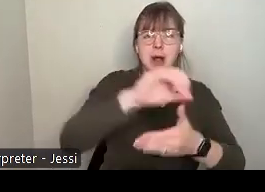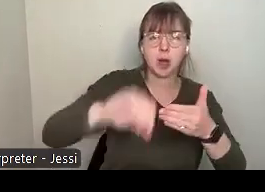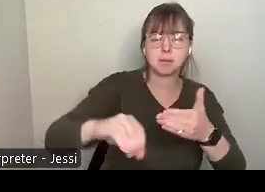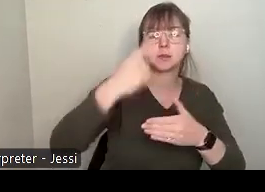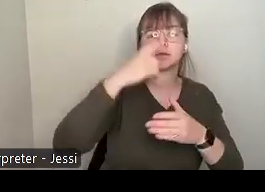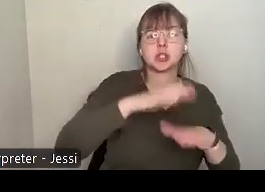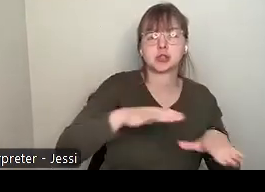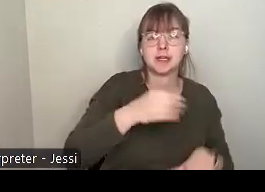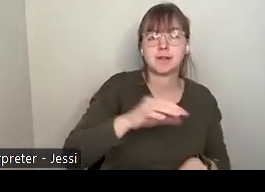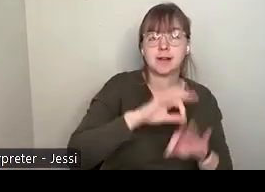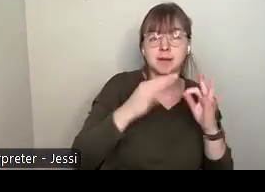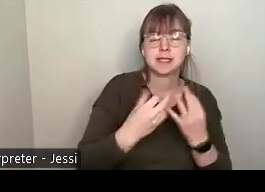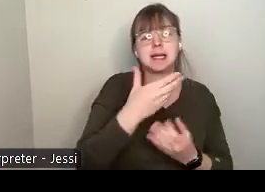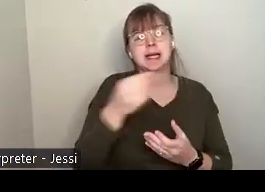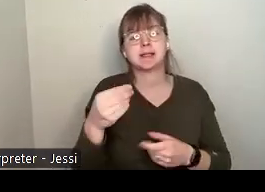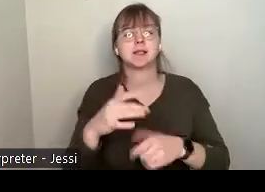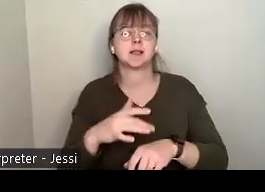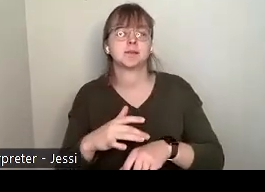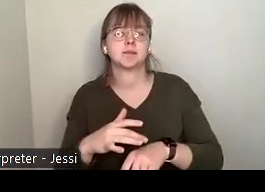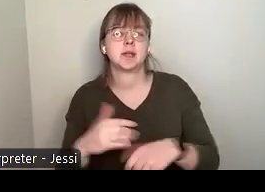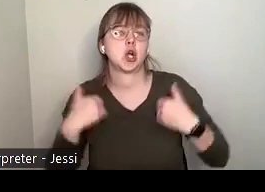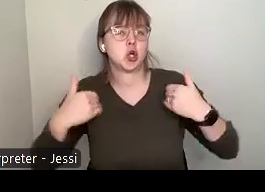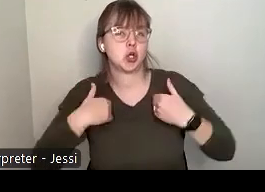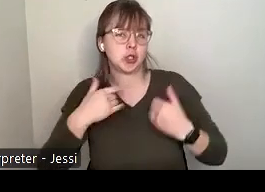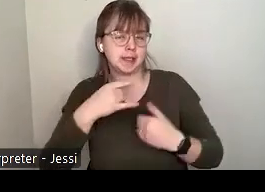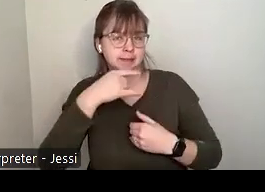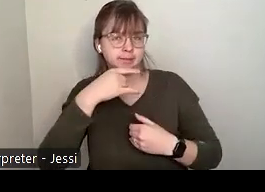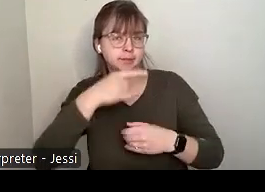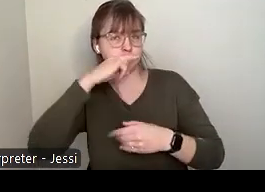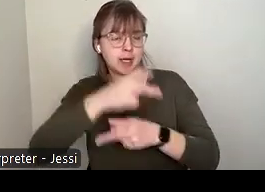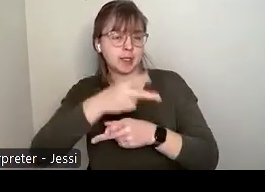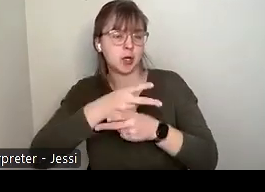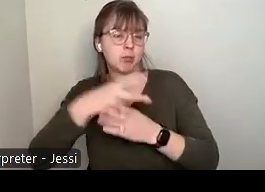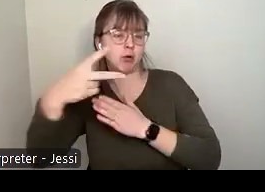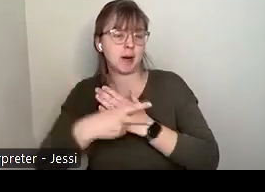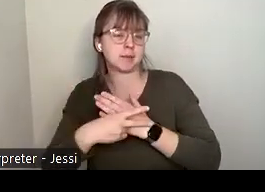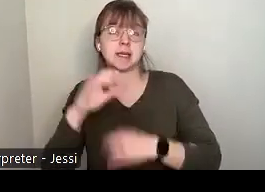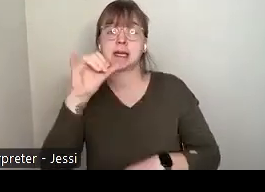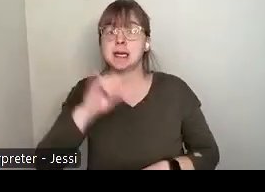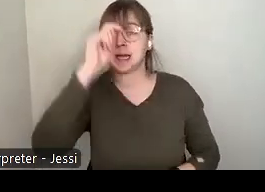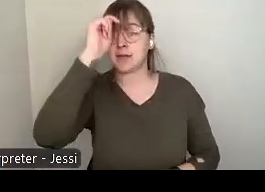Child Care programs this theory of change really applies to consultation in a variety